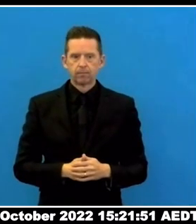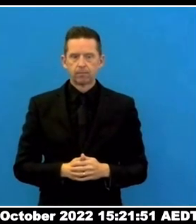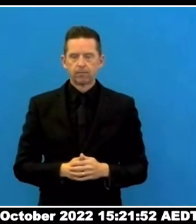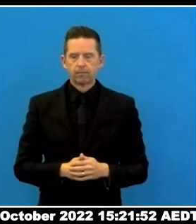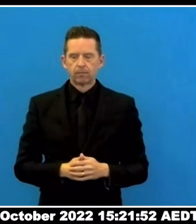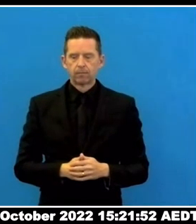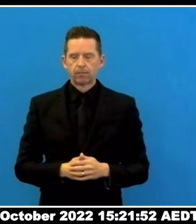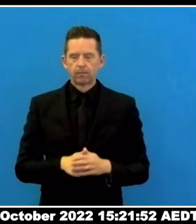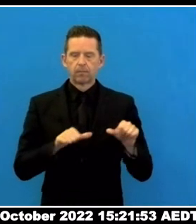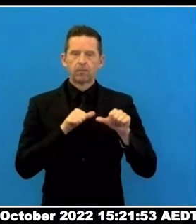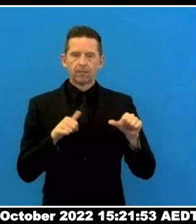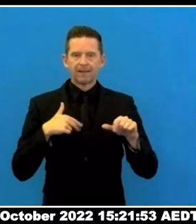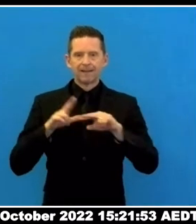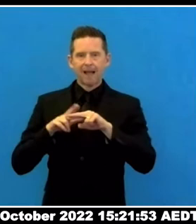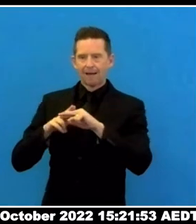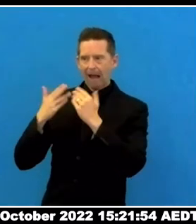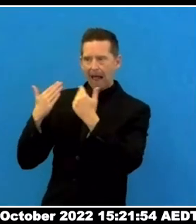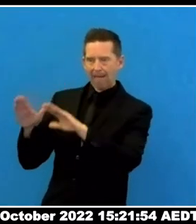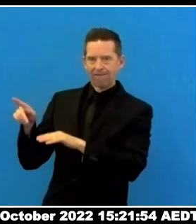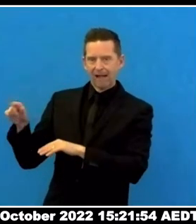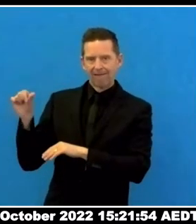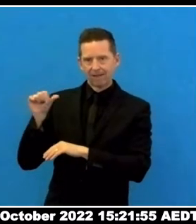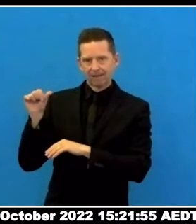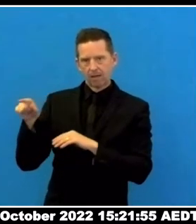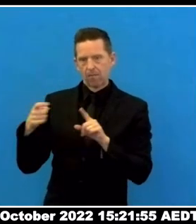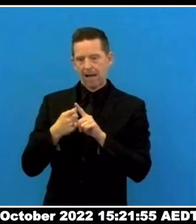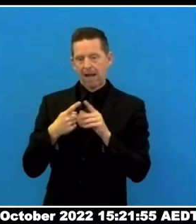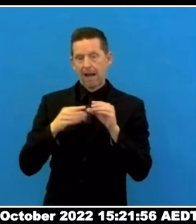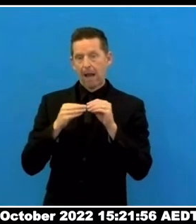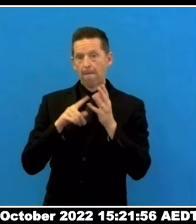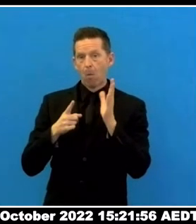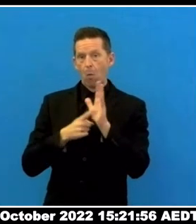So, dad left Afghanistan, which is Kabul, in 2001.